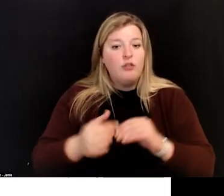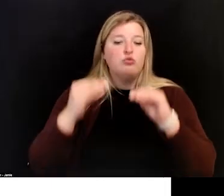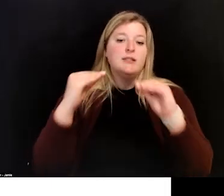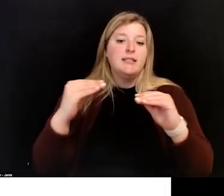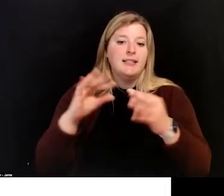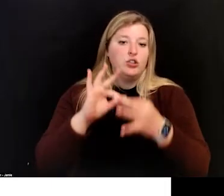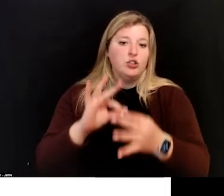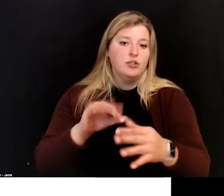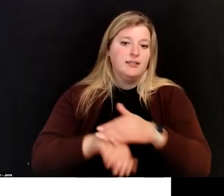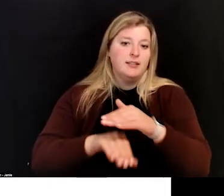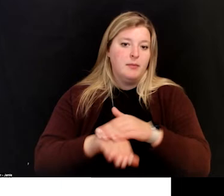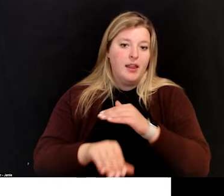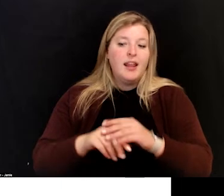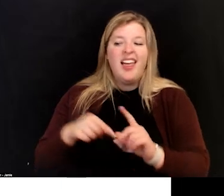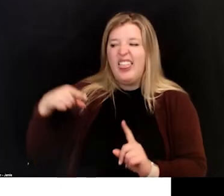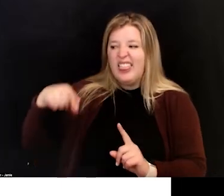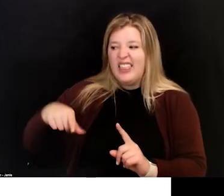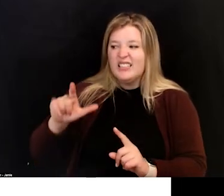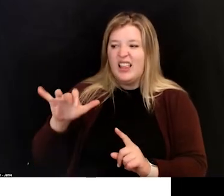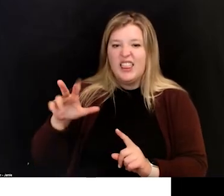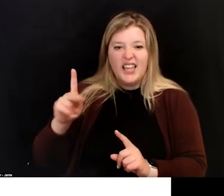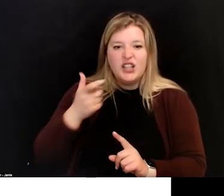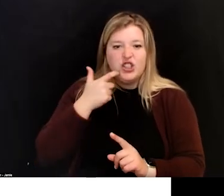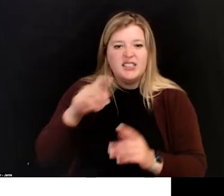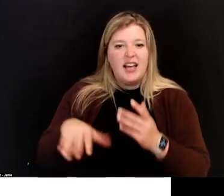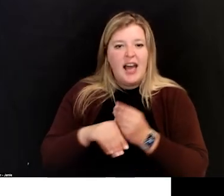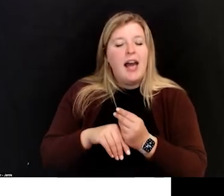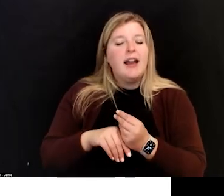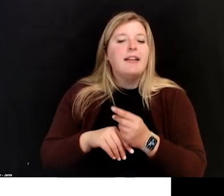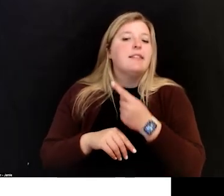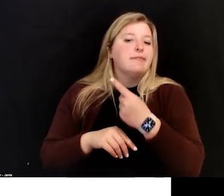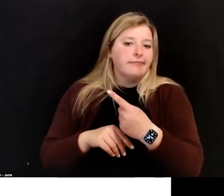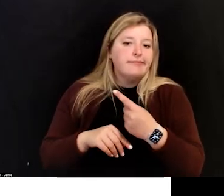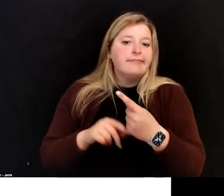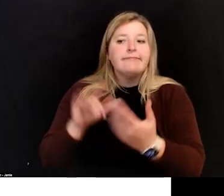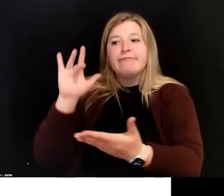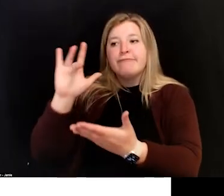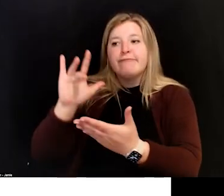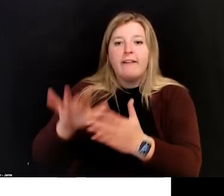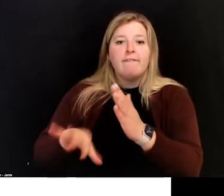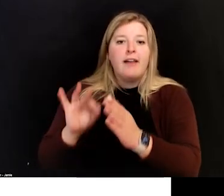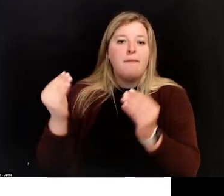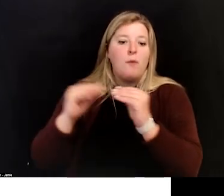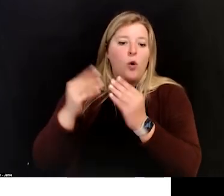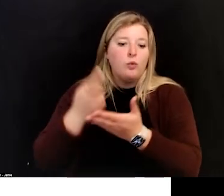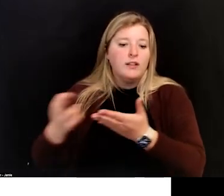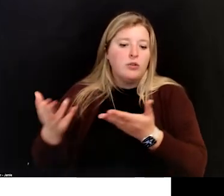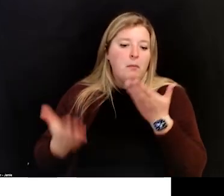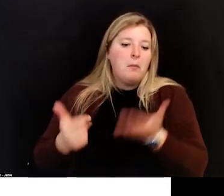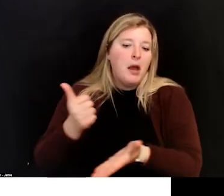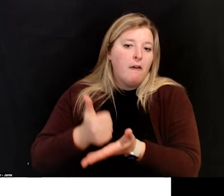and it just includes a number of links to other resources that you may find helpful. And please feel free to add more to it.